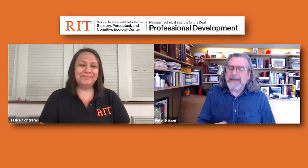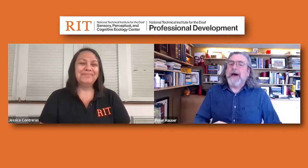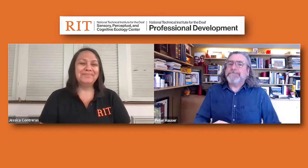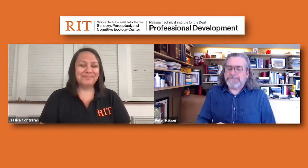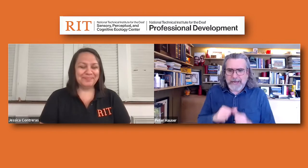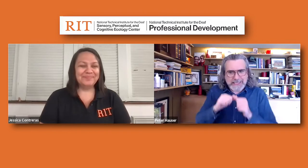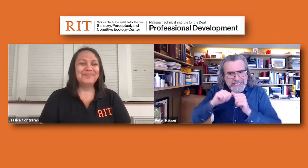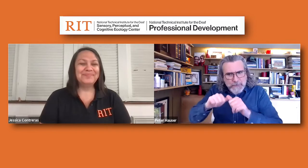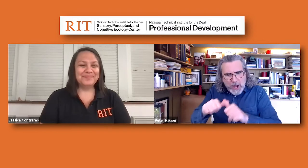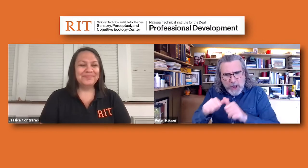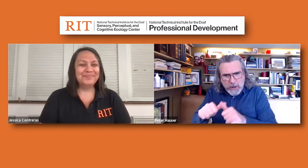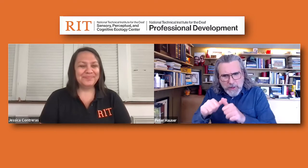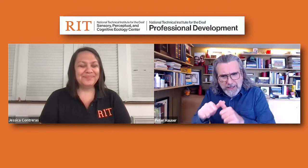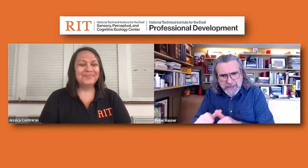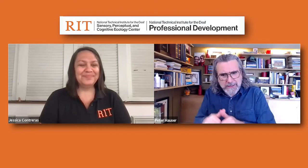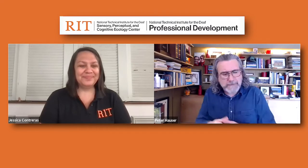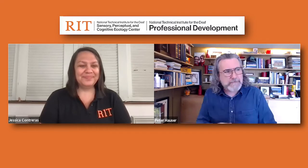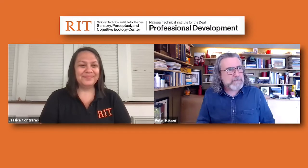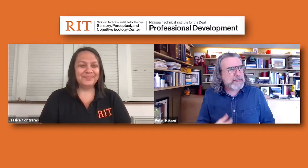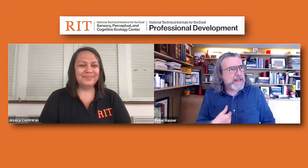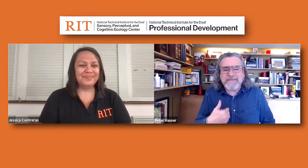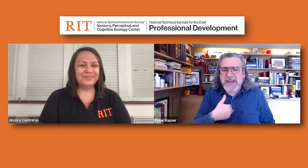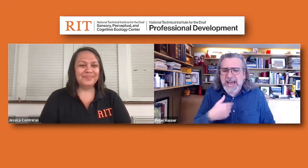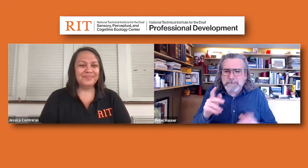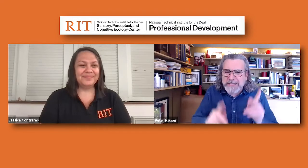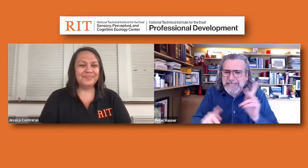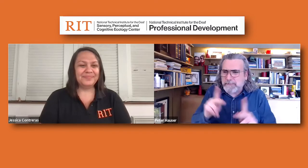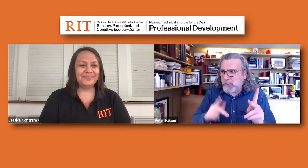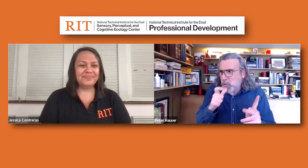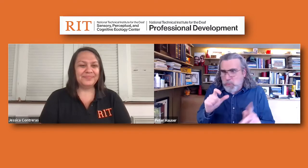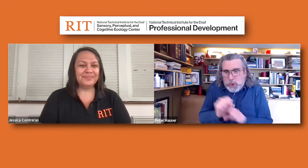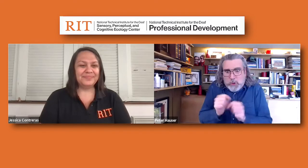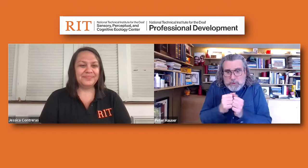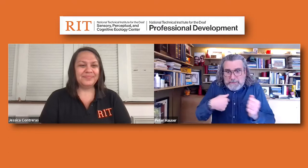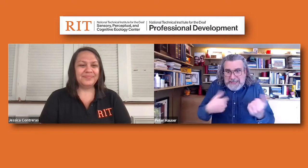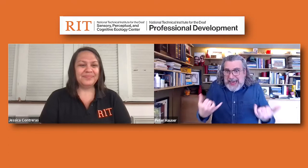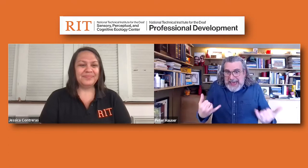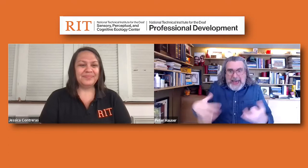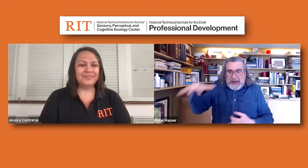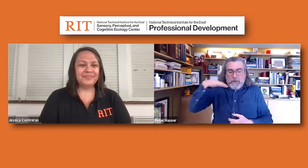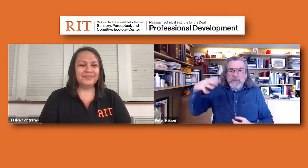and they're wrong, so we have to keep going. We have to persist, and people who work with me now